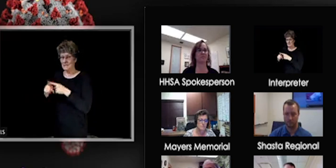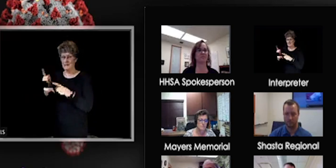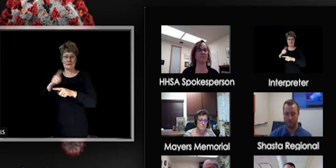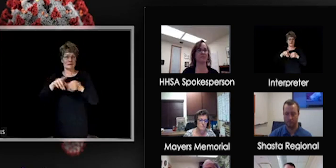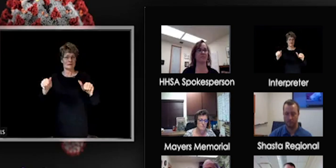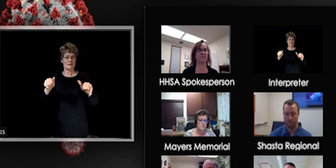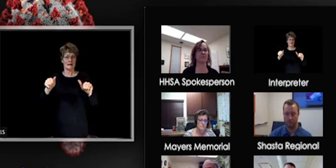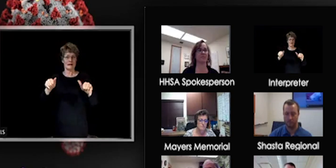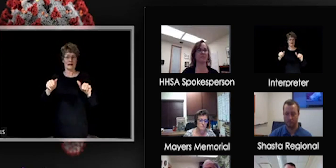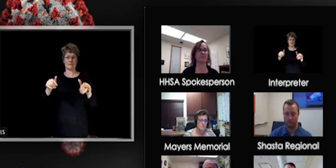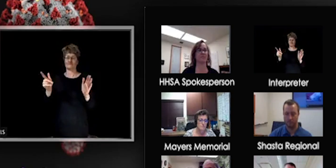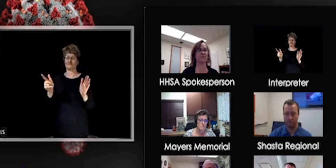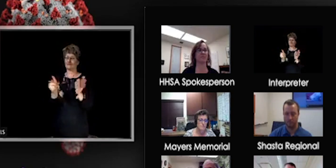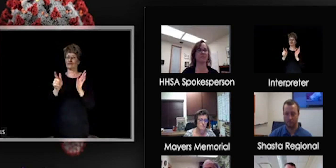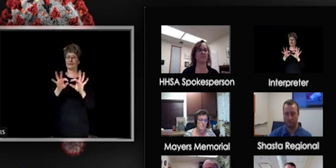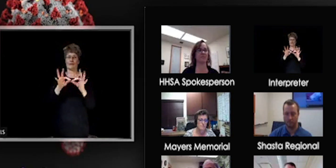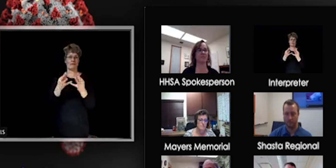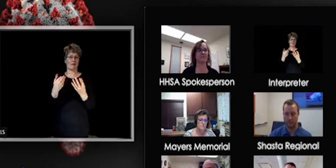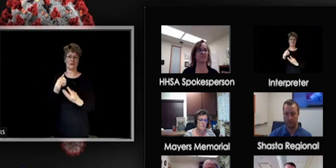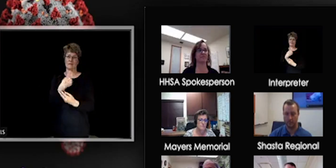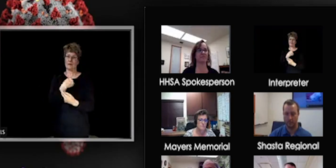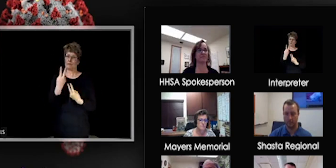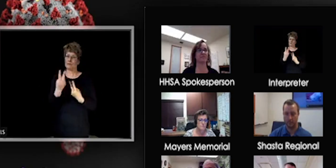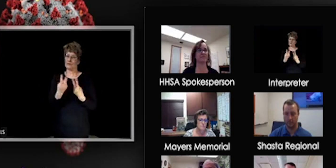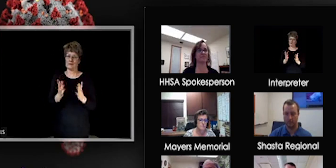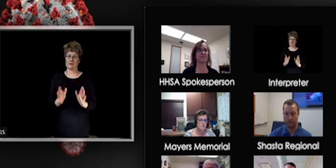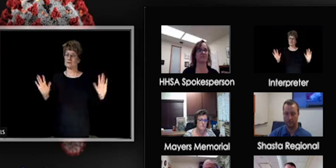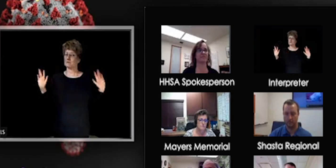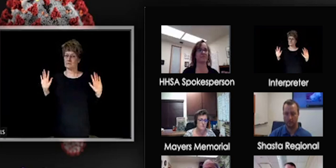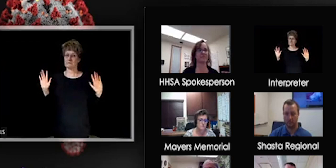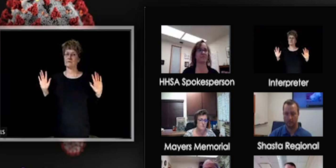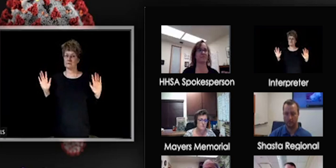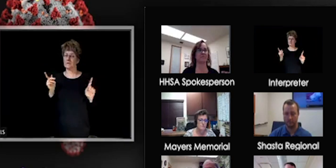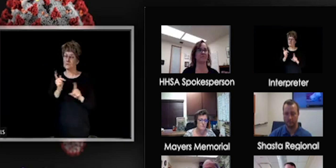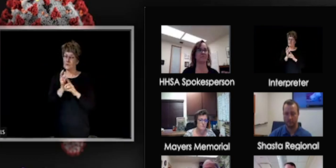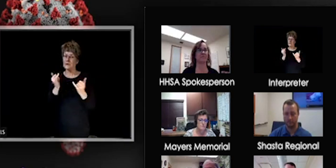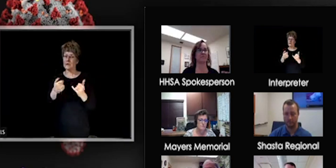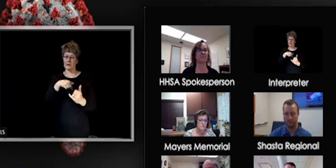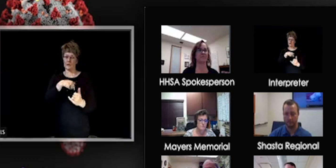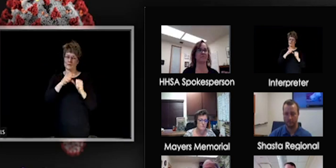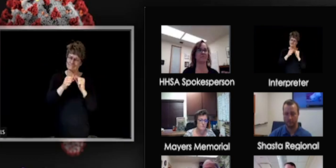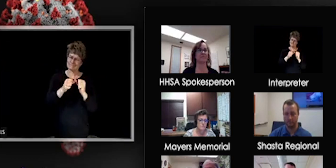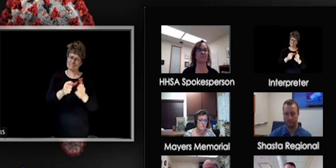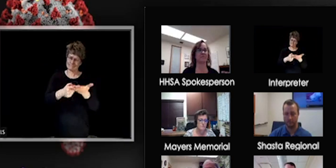here. So, just to set the record straight, that’s a ongoing conversation. Currently